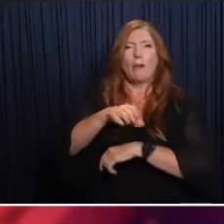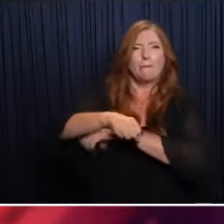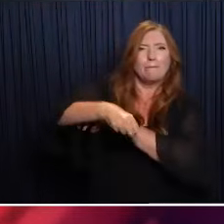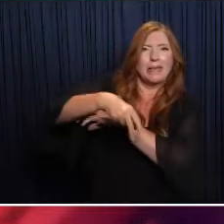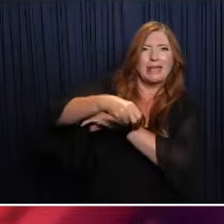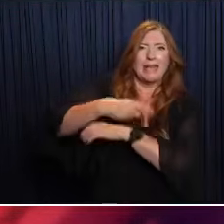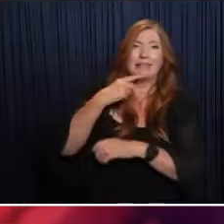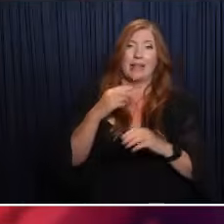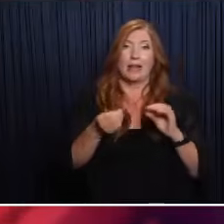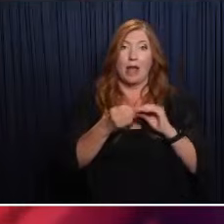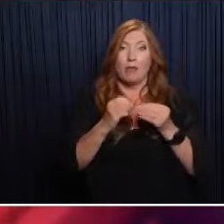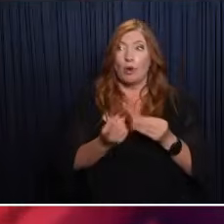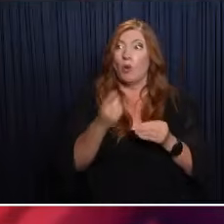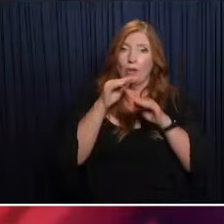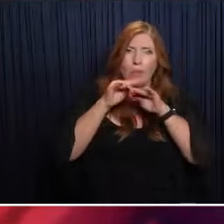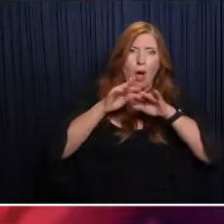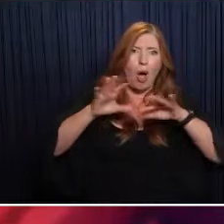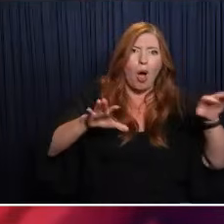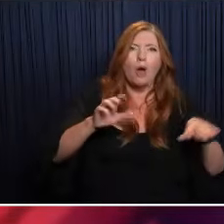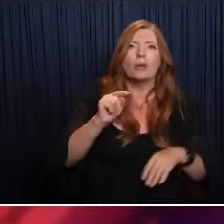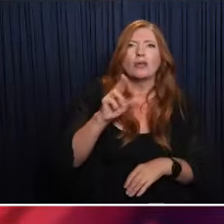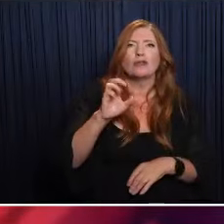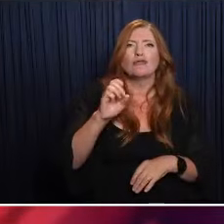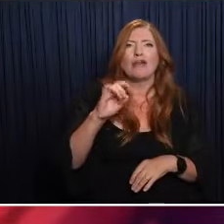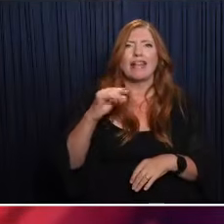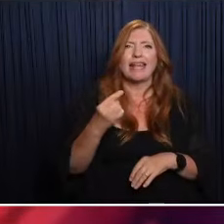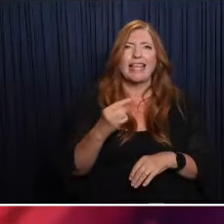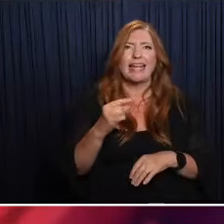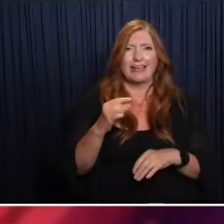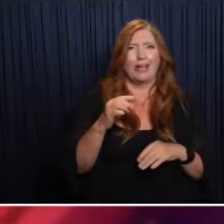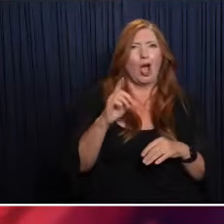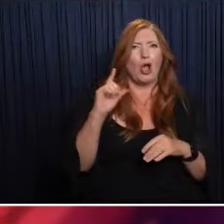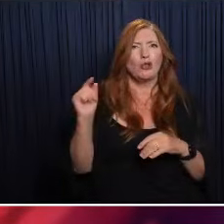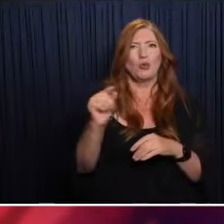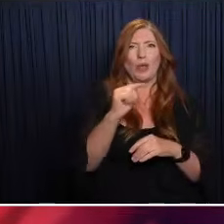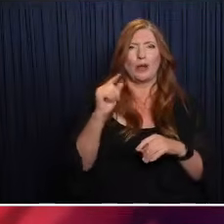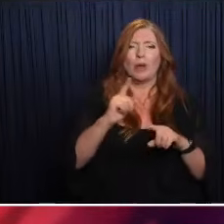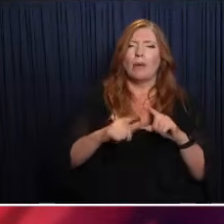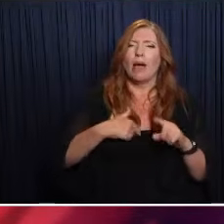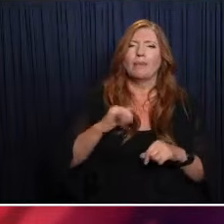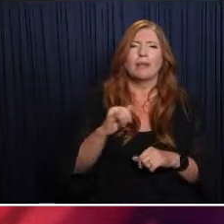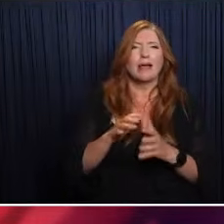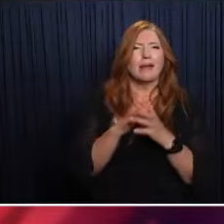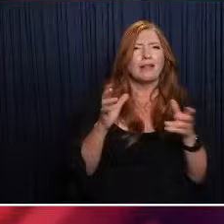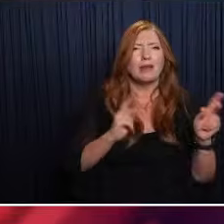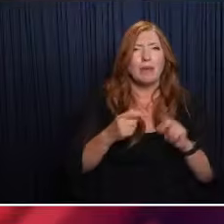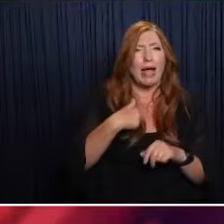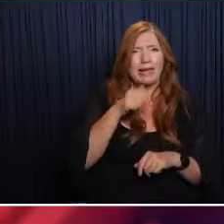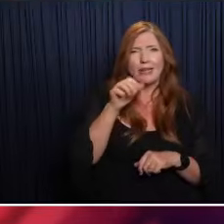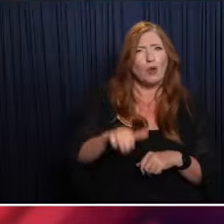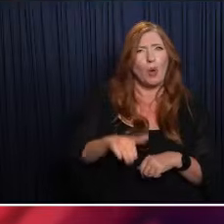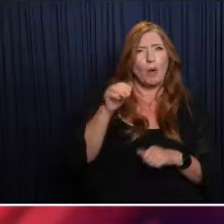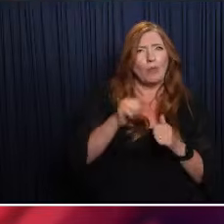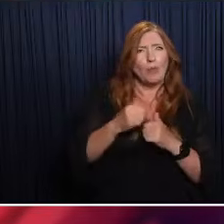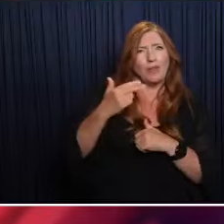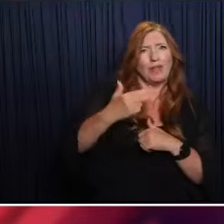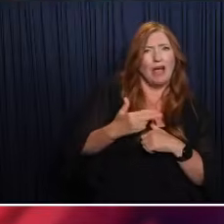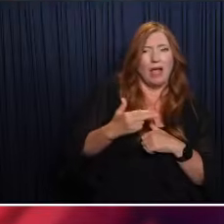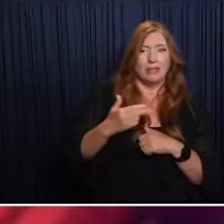HER DATE TO PROM AND HER DATE. SHE SAID, DAD, WE ARE NUMBER ONE TRENDING IN THE WORLD ON